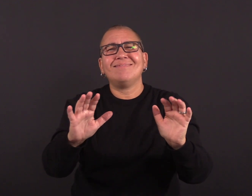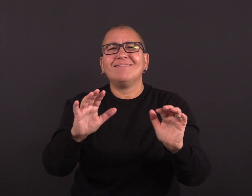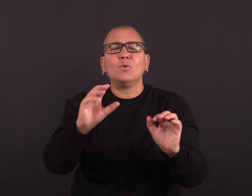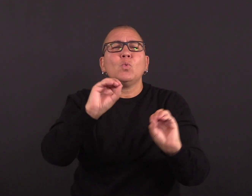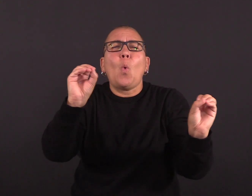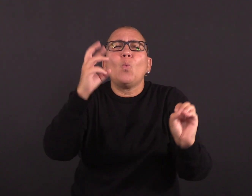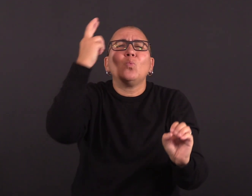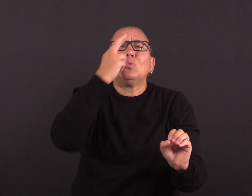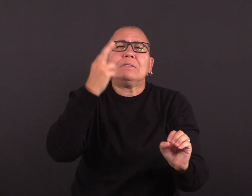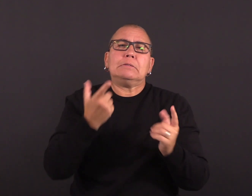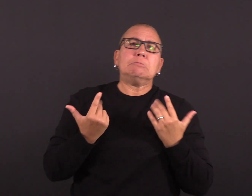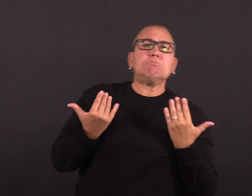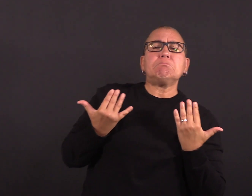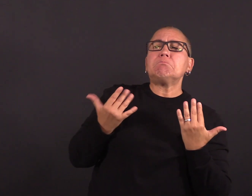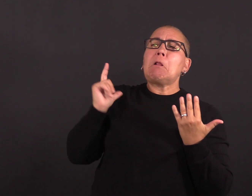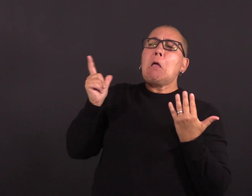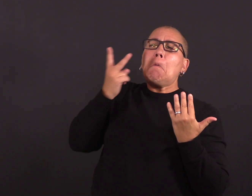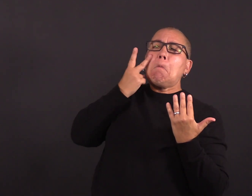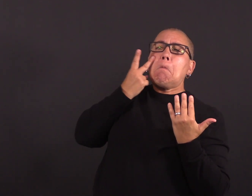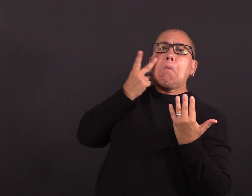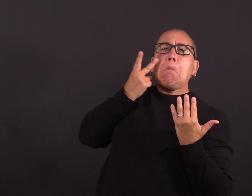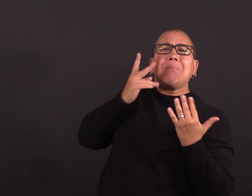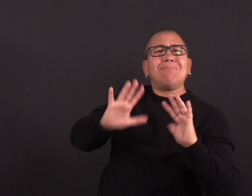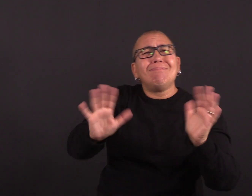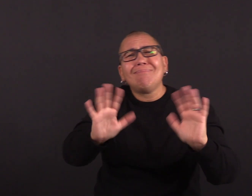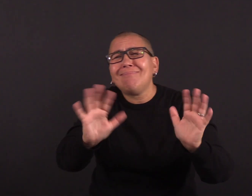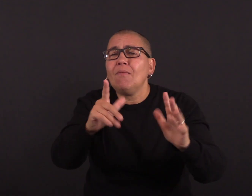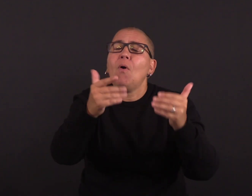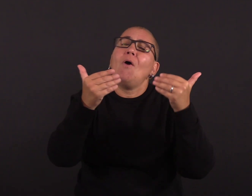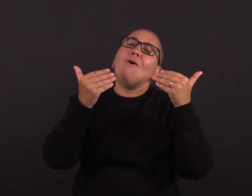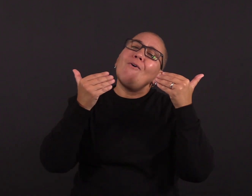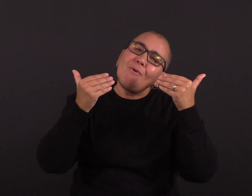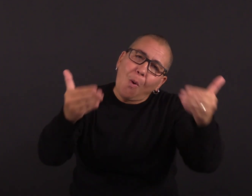where we're seeing substantial transmission in kids, which of course then brings the